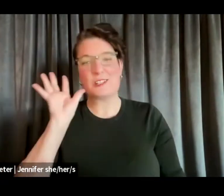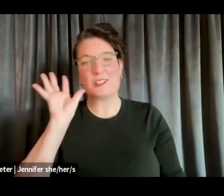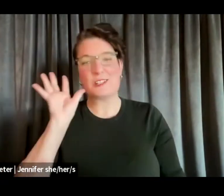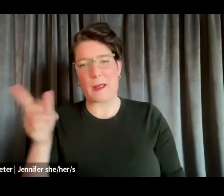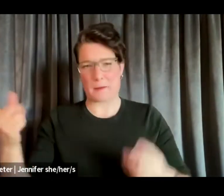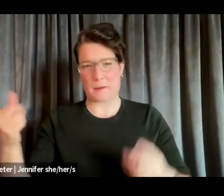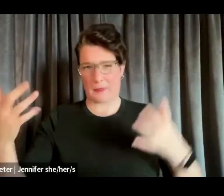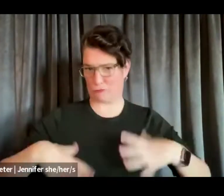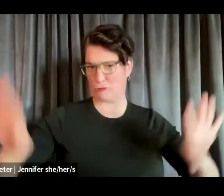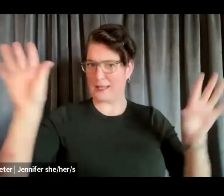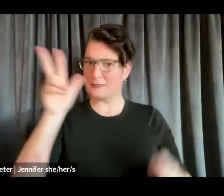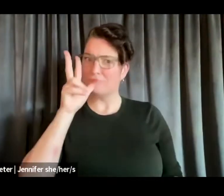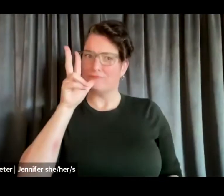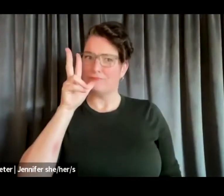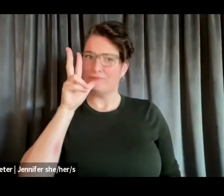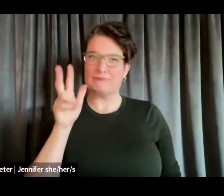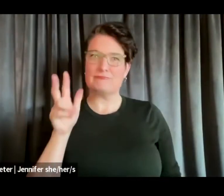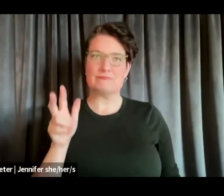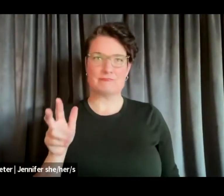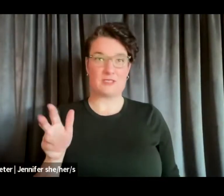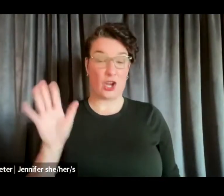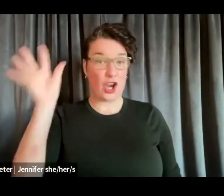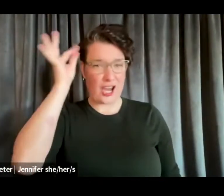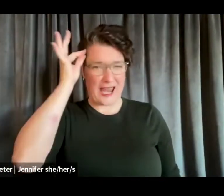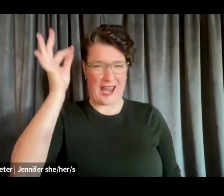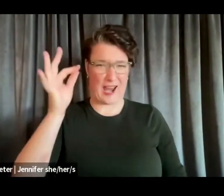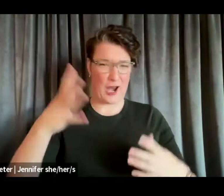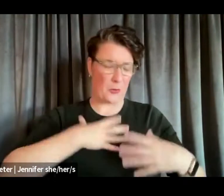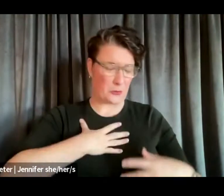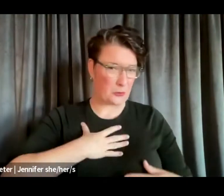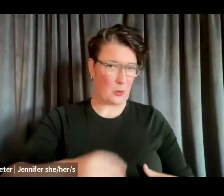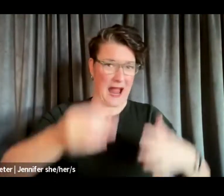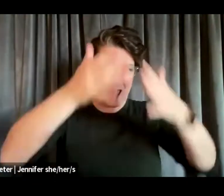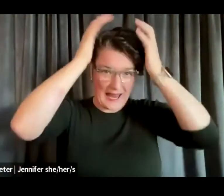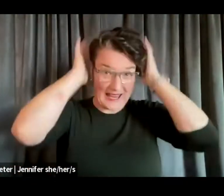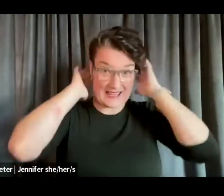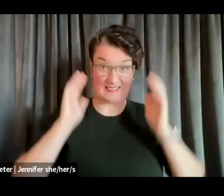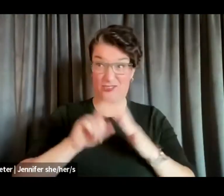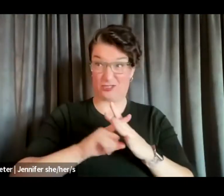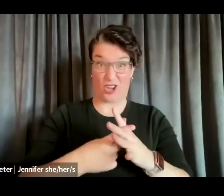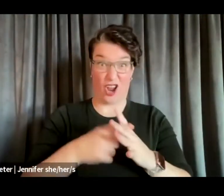up and she had all white hair since the time she was in her thirties. Wow.